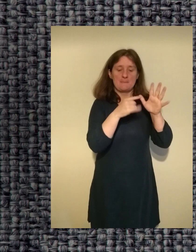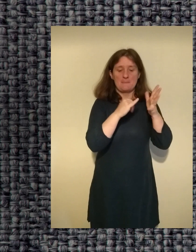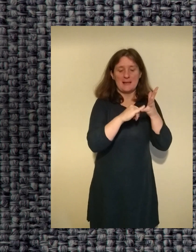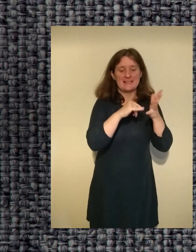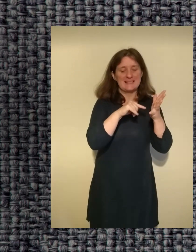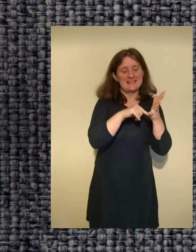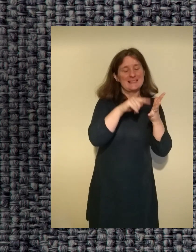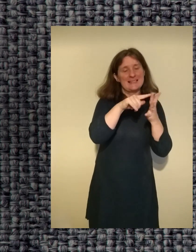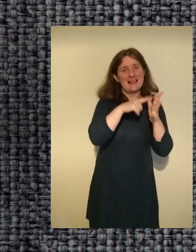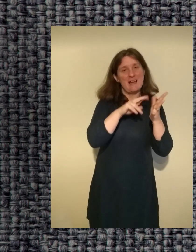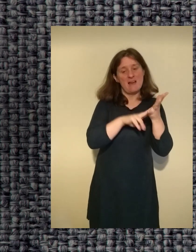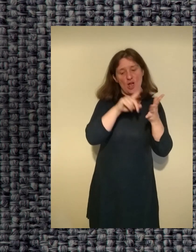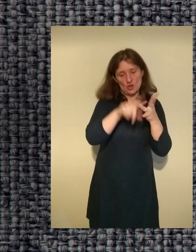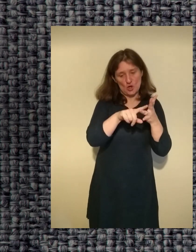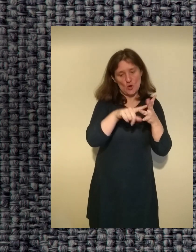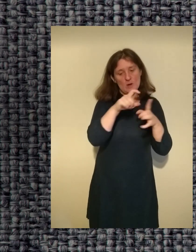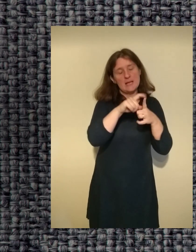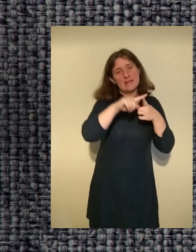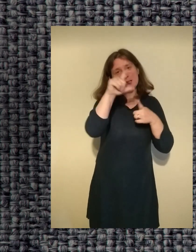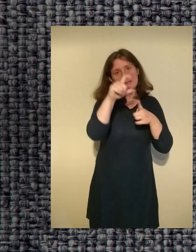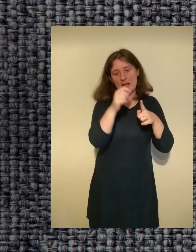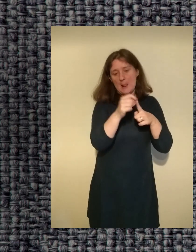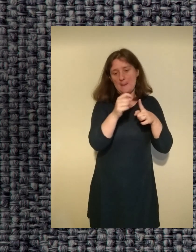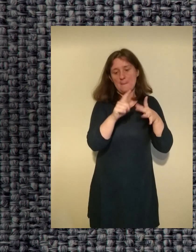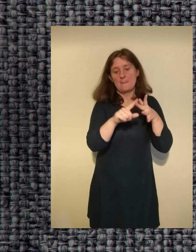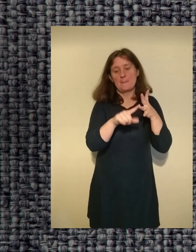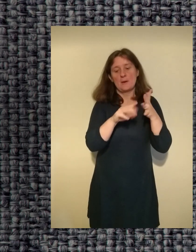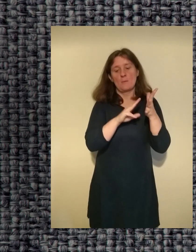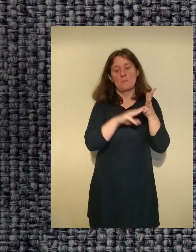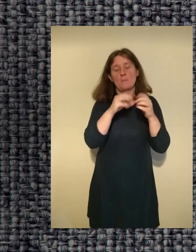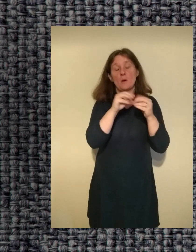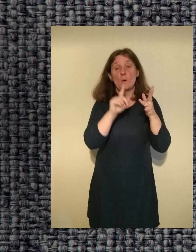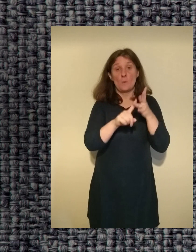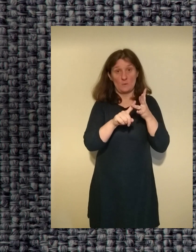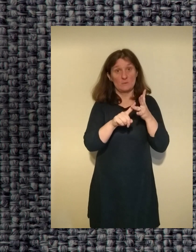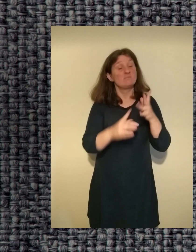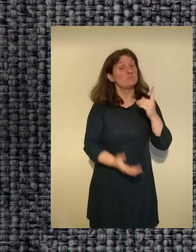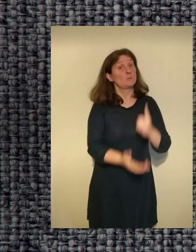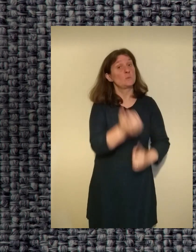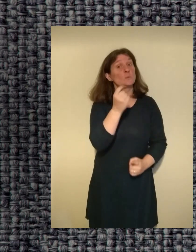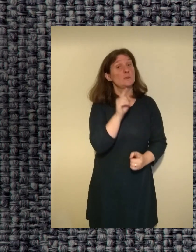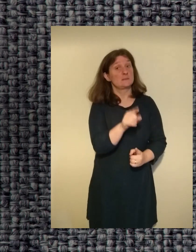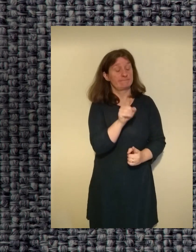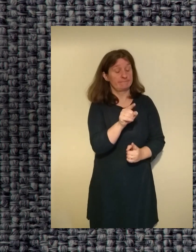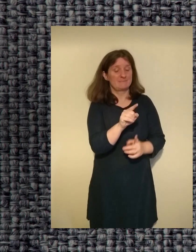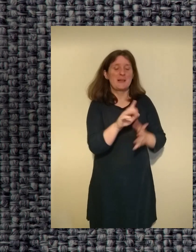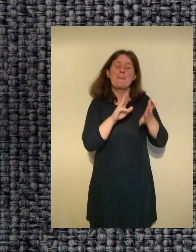del Piombo and he supported him with drawings on which some of the figures in this painting